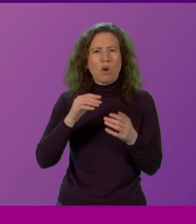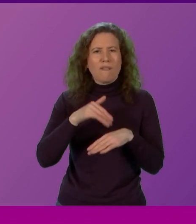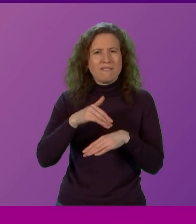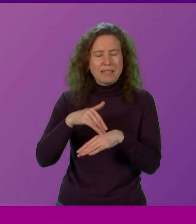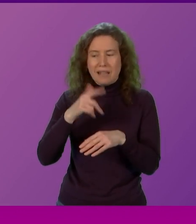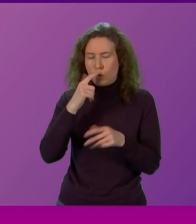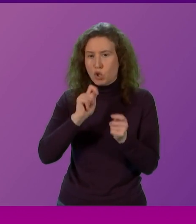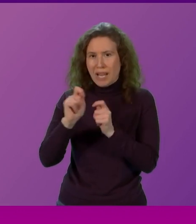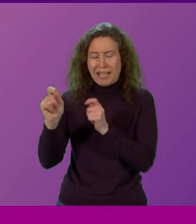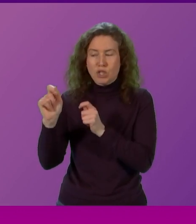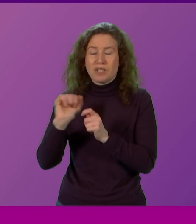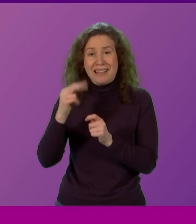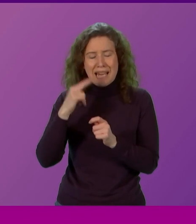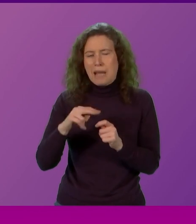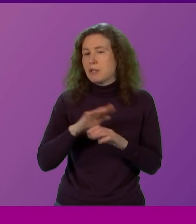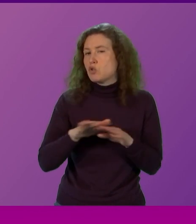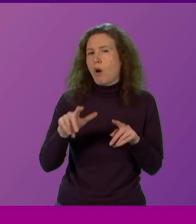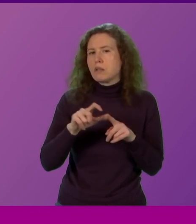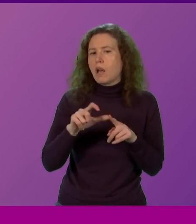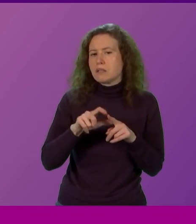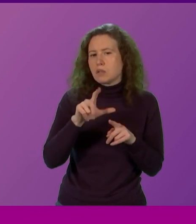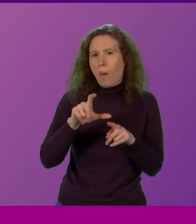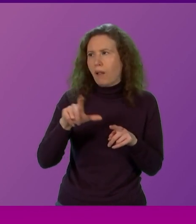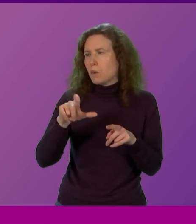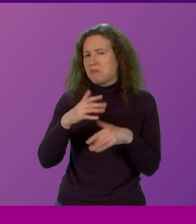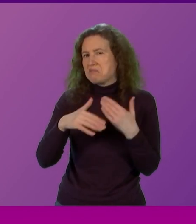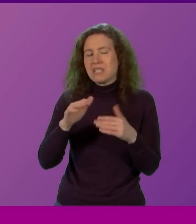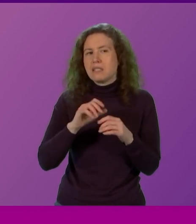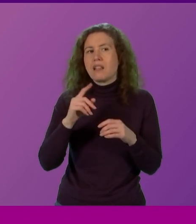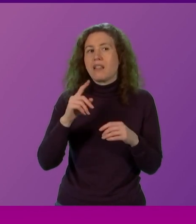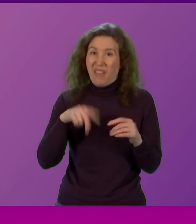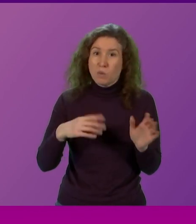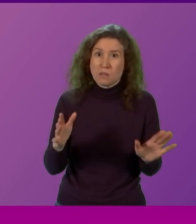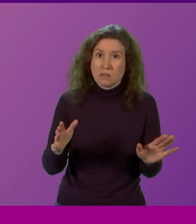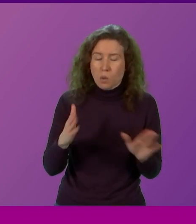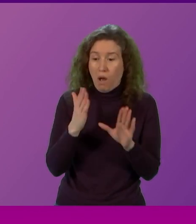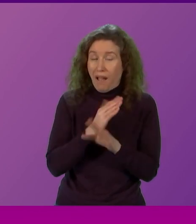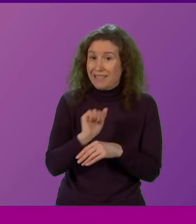It turns out that it is not dozens but hundreds of sex offenders who are hiding their identities.